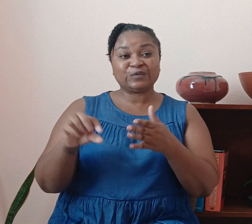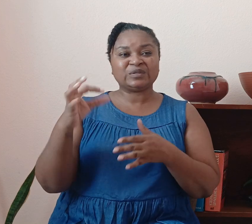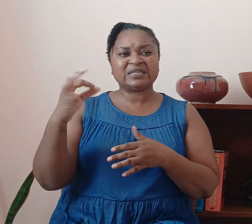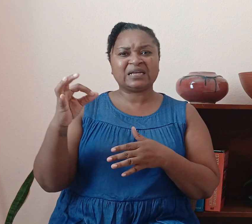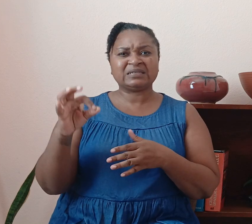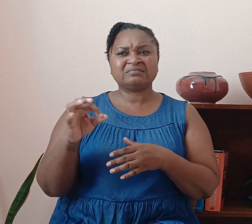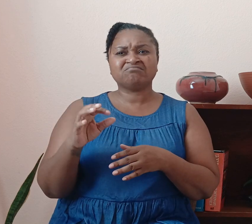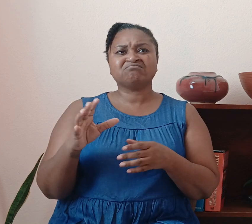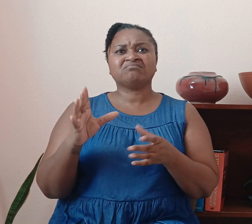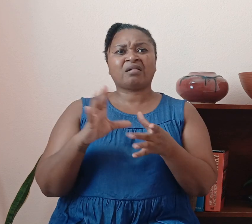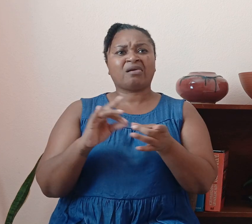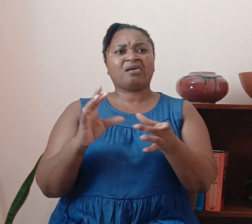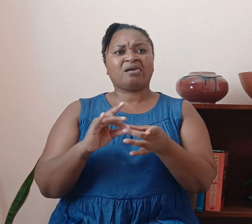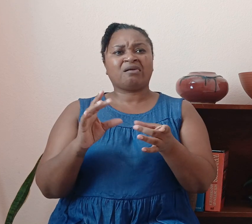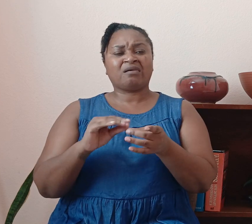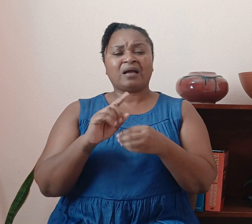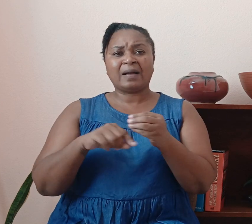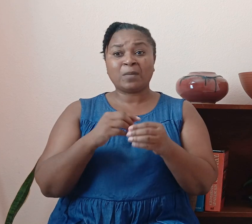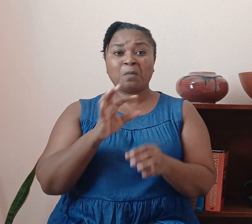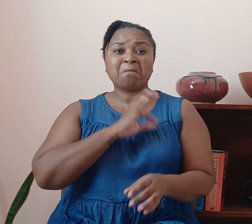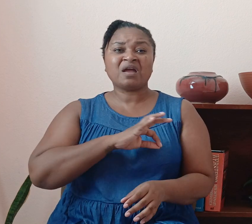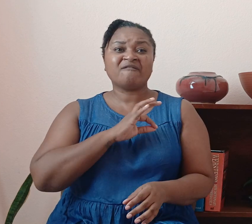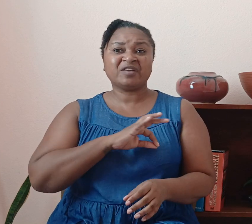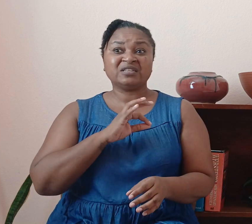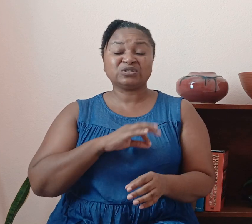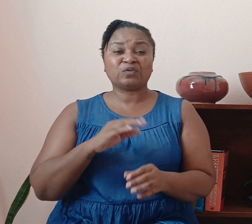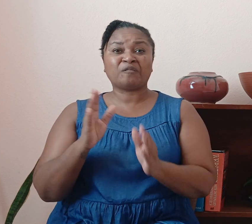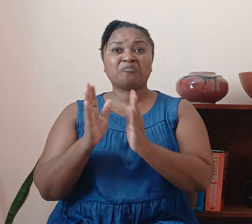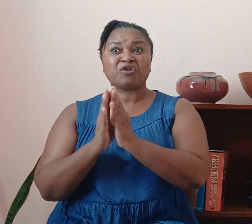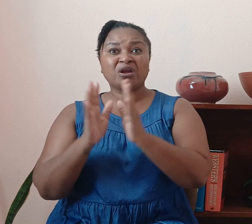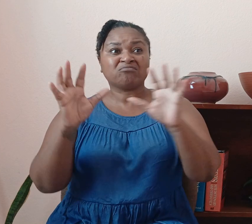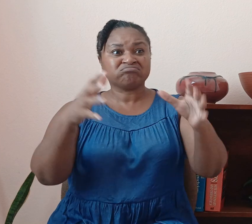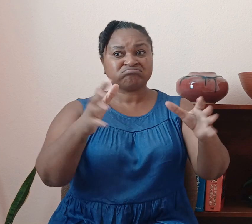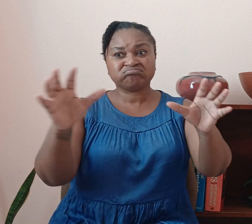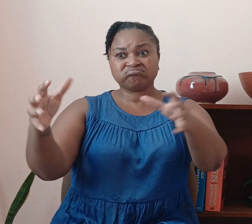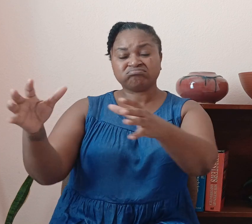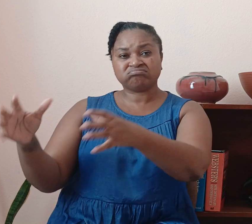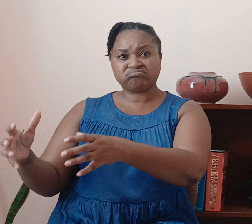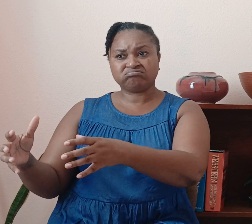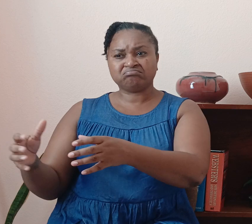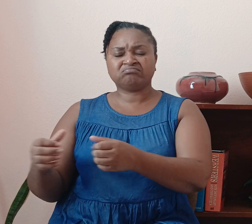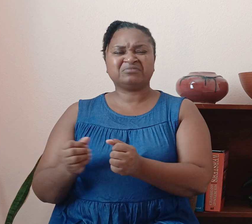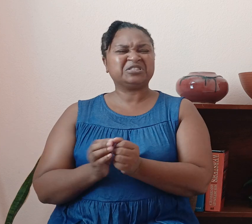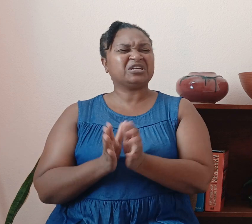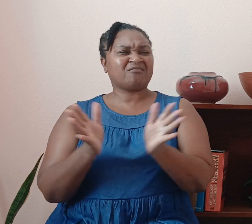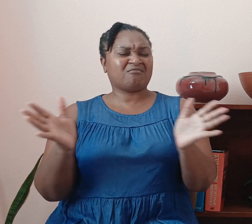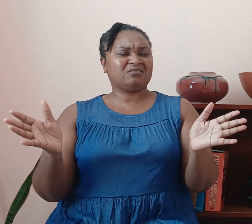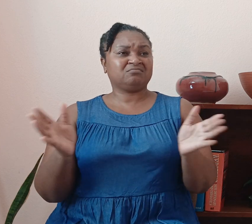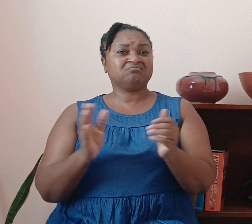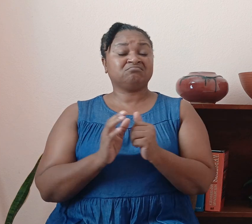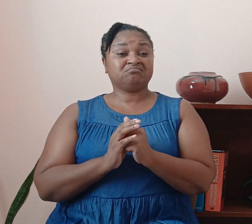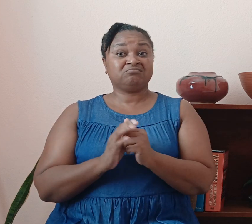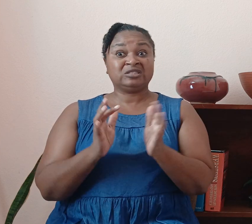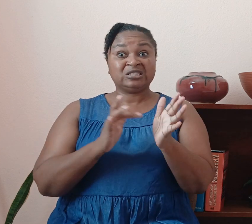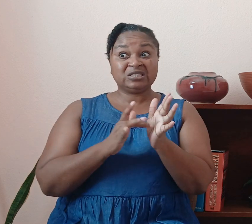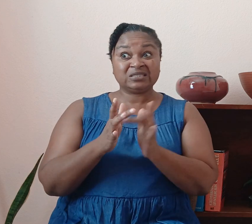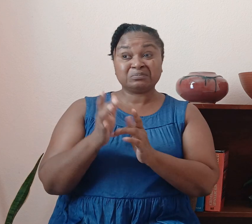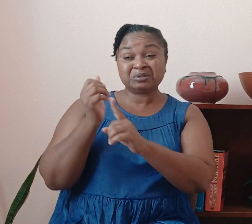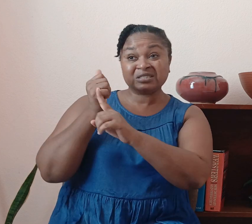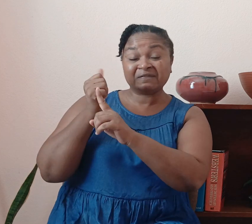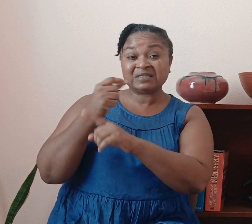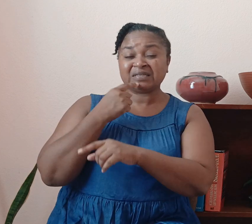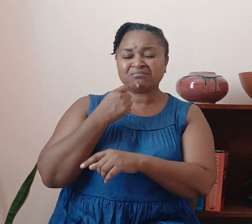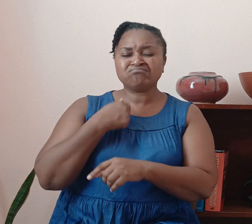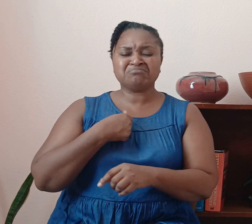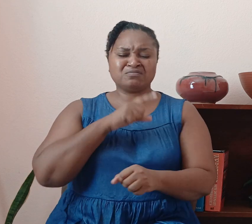about the benefits of prayer gatherings in general when Jesus says, “I promise that when any two of